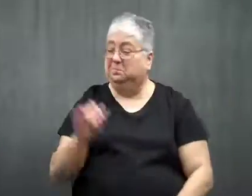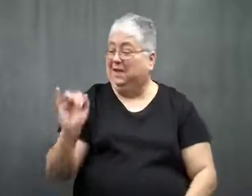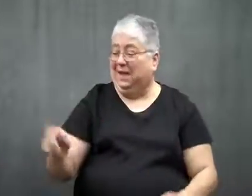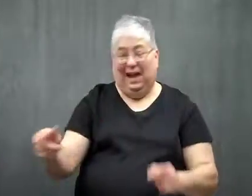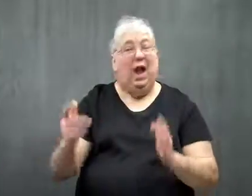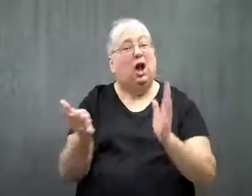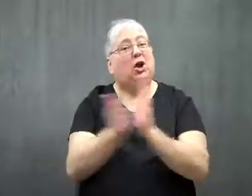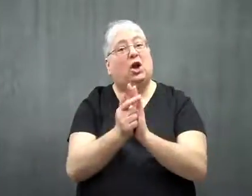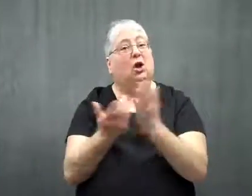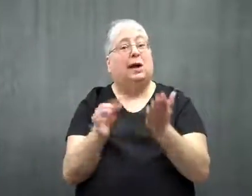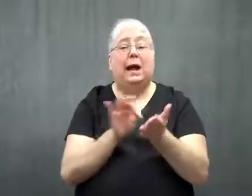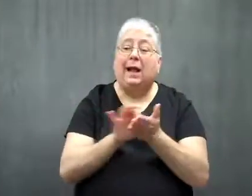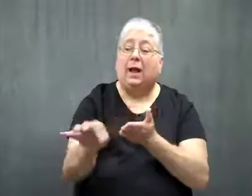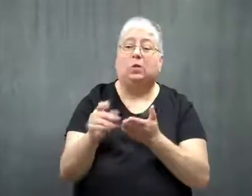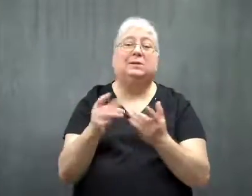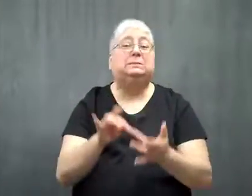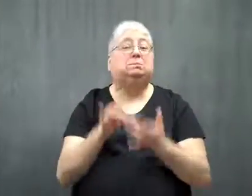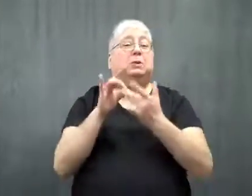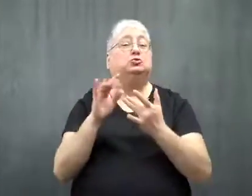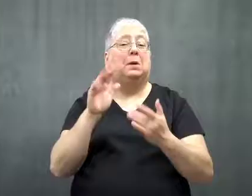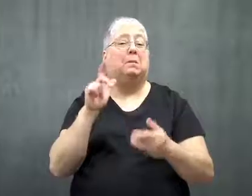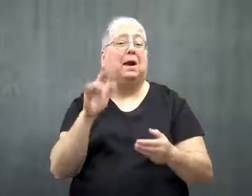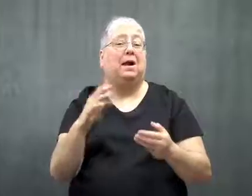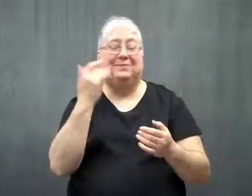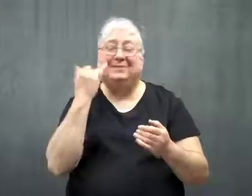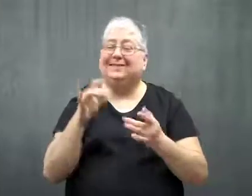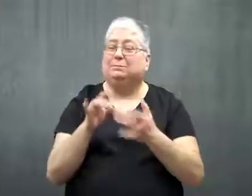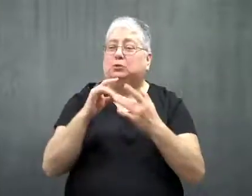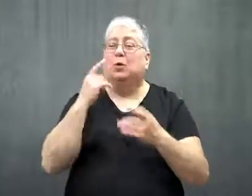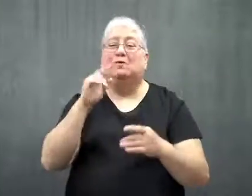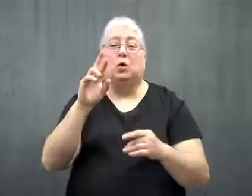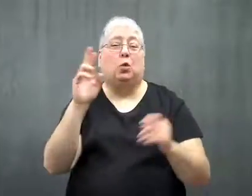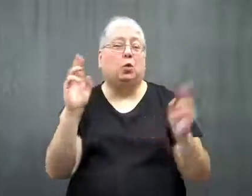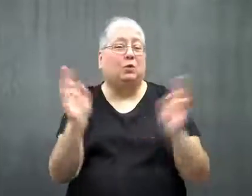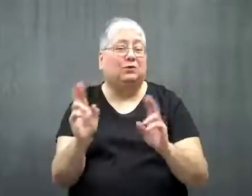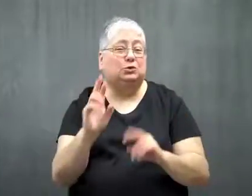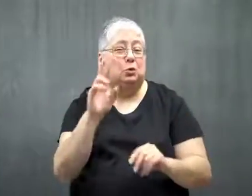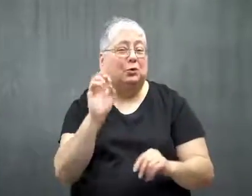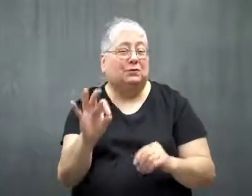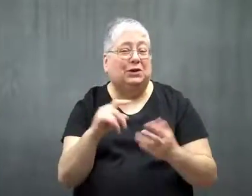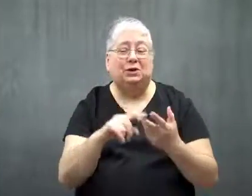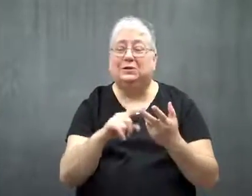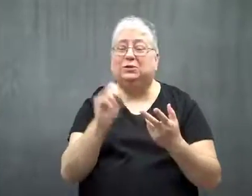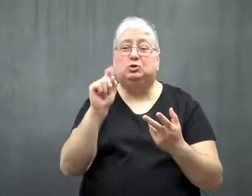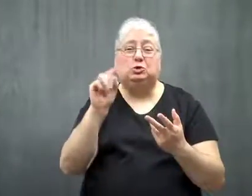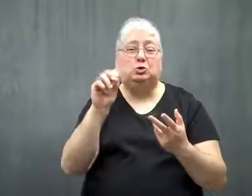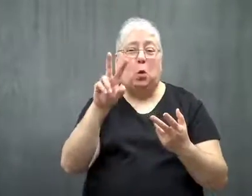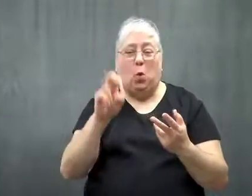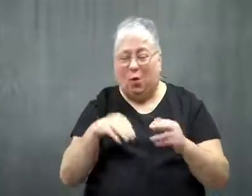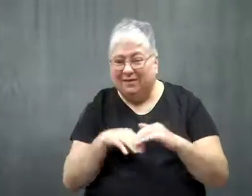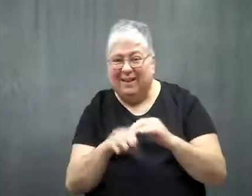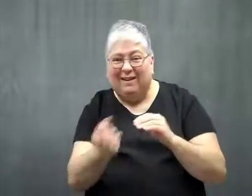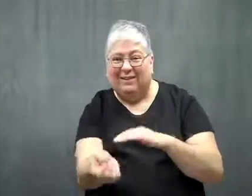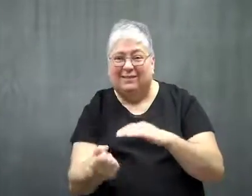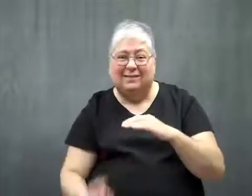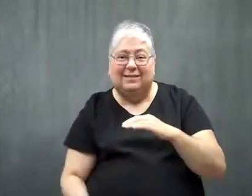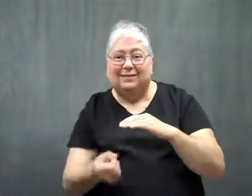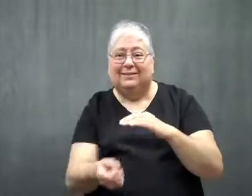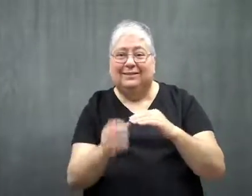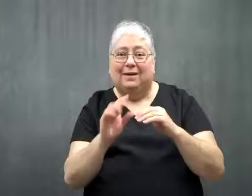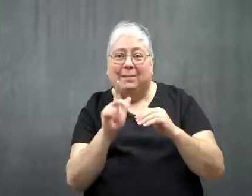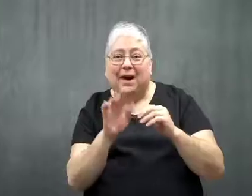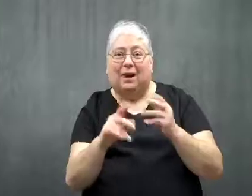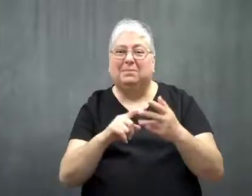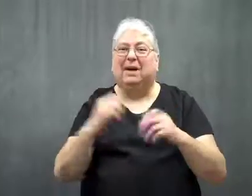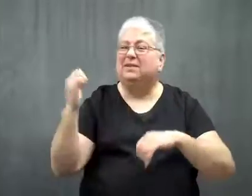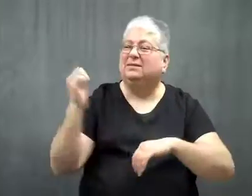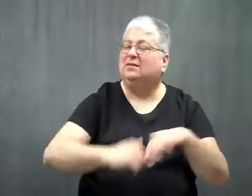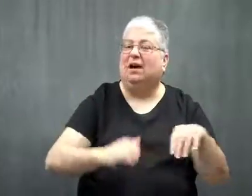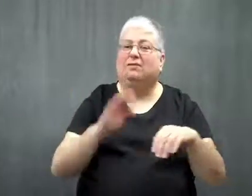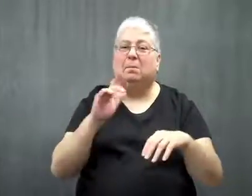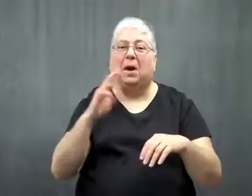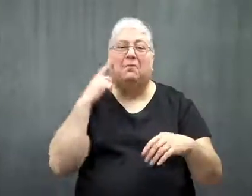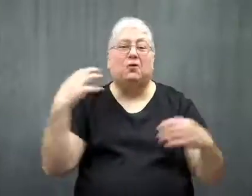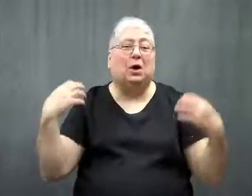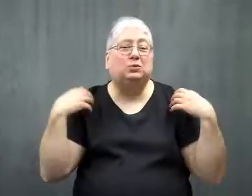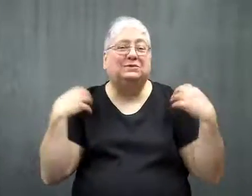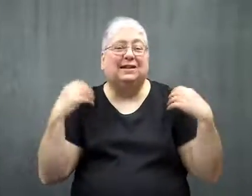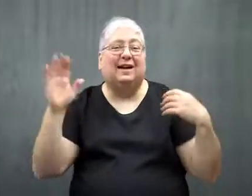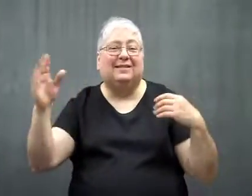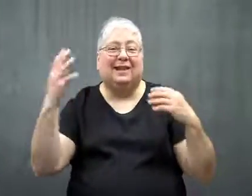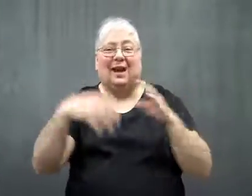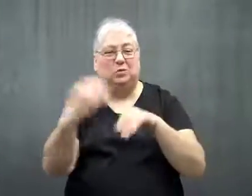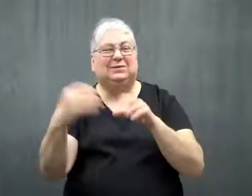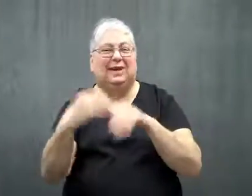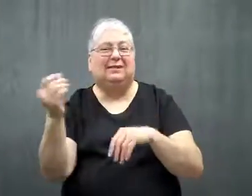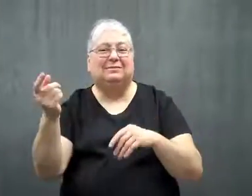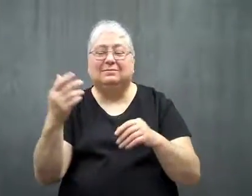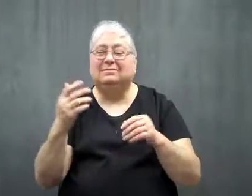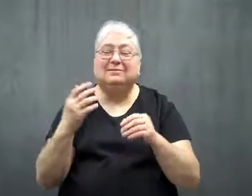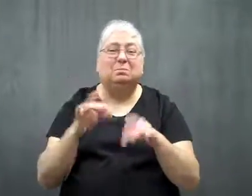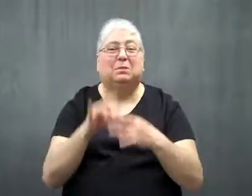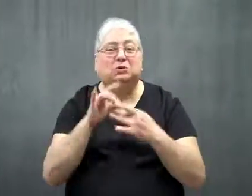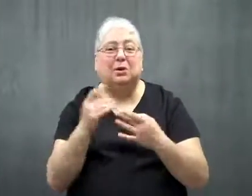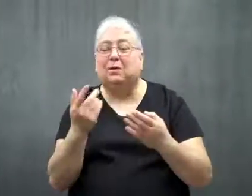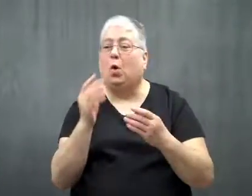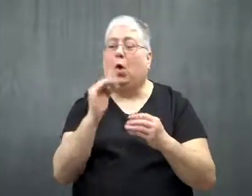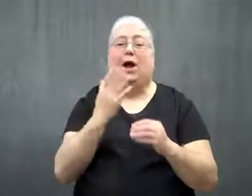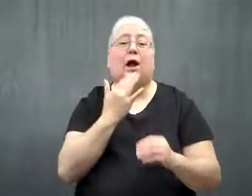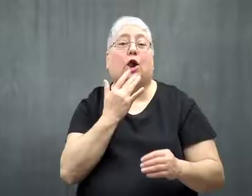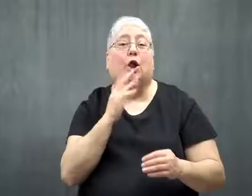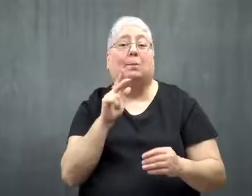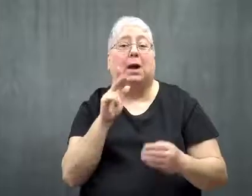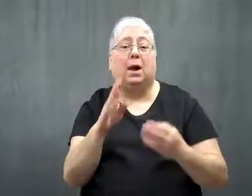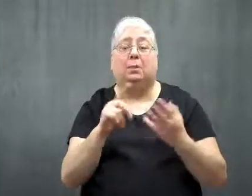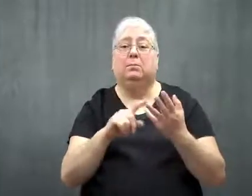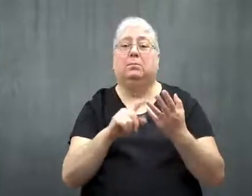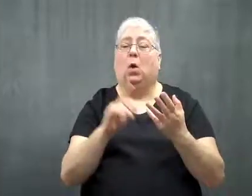Specialized bulbs such as appliance bulbs, tough outdoor duty bulbs, colored bulbs,